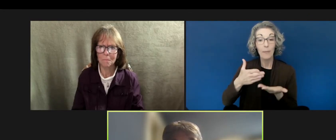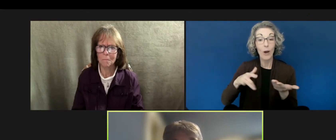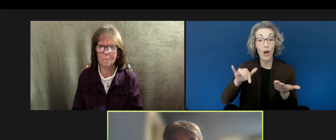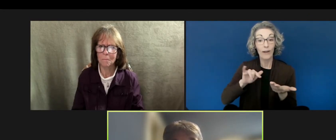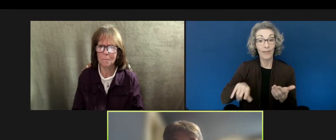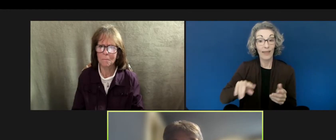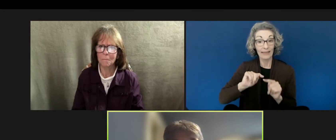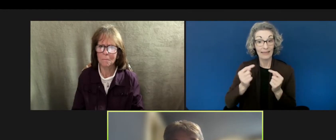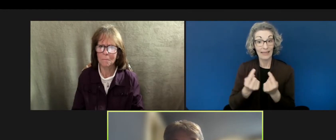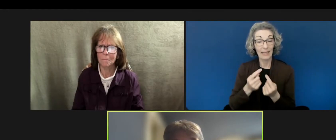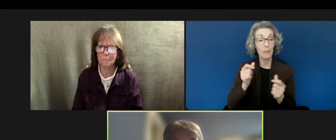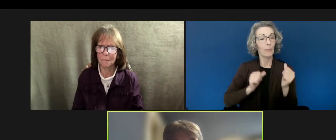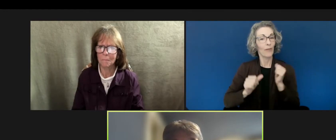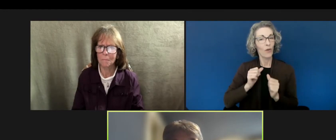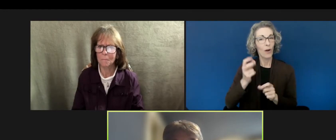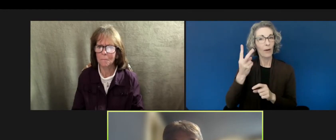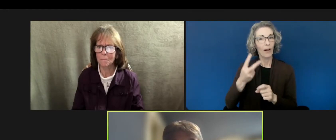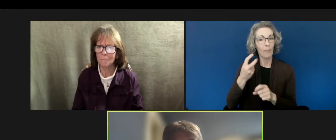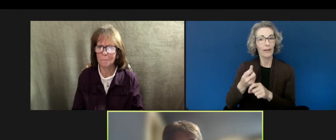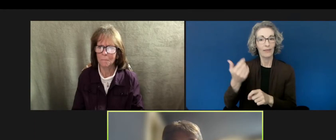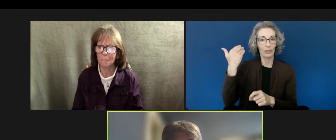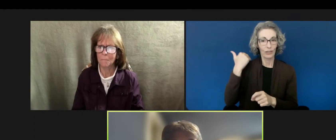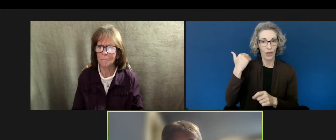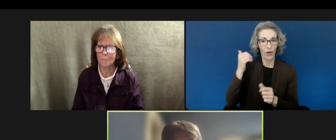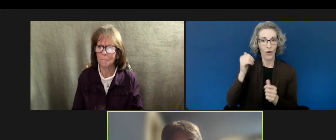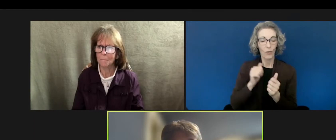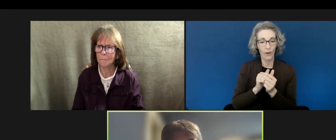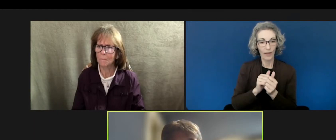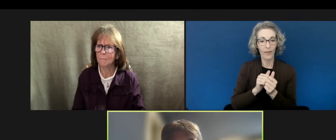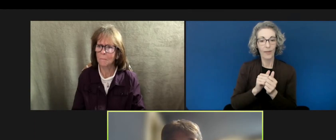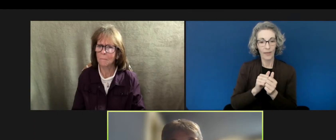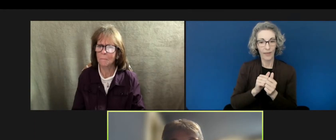we performed a couple of years ago with Smadi, our theater play.